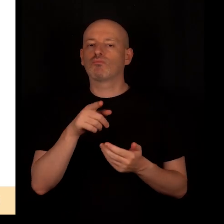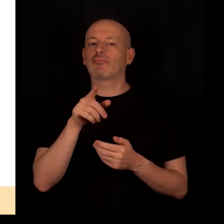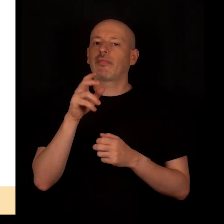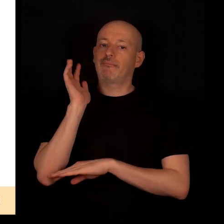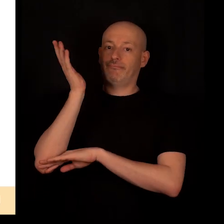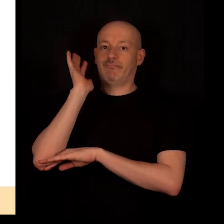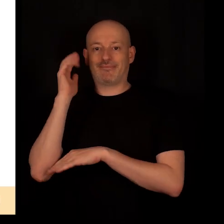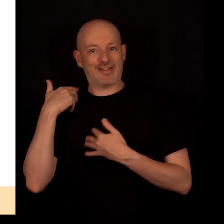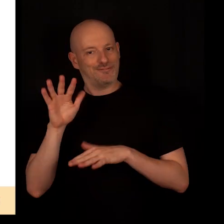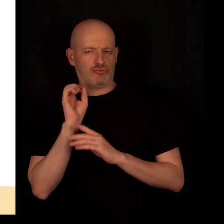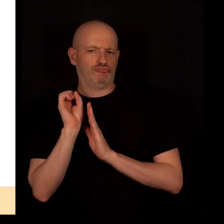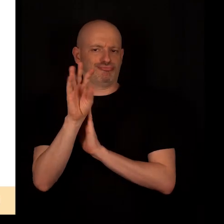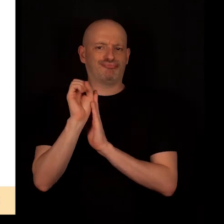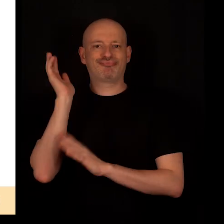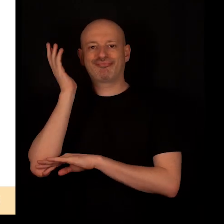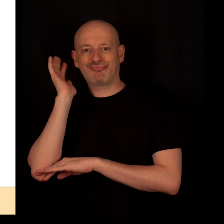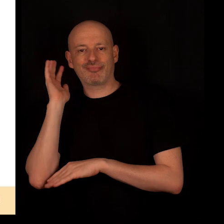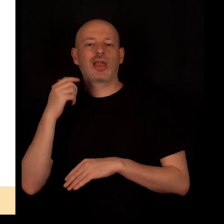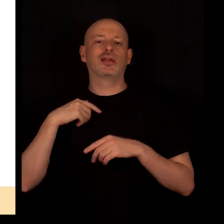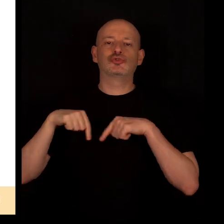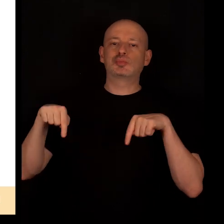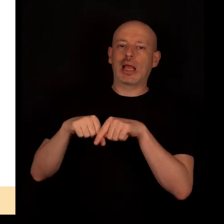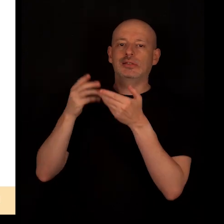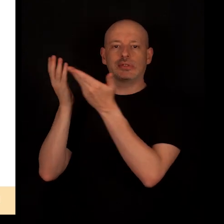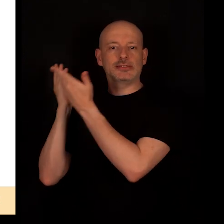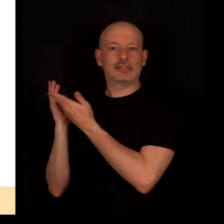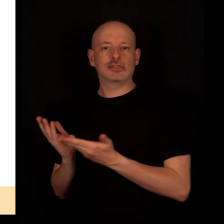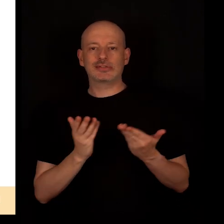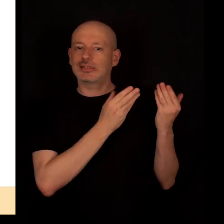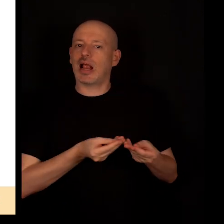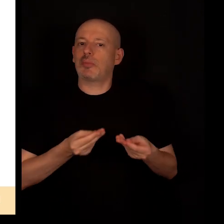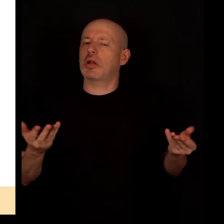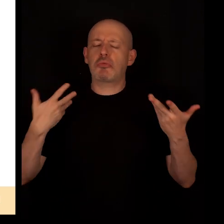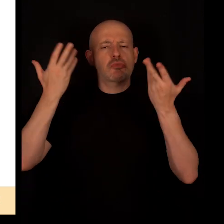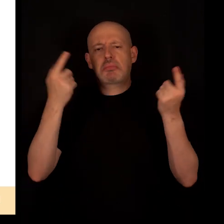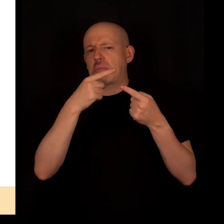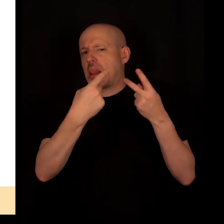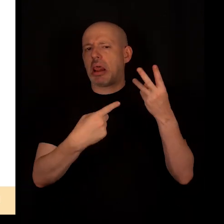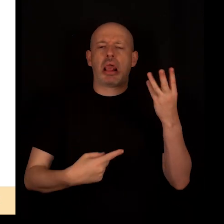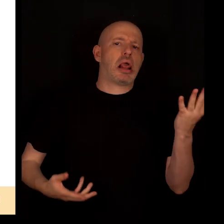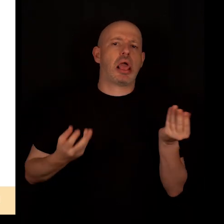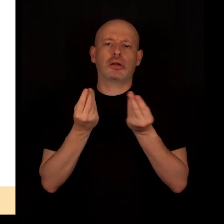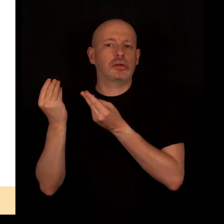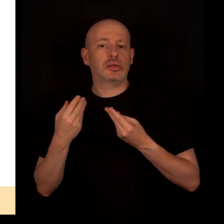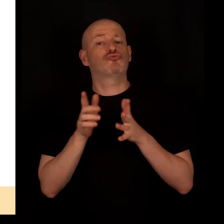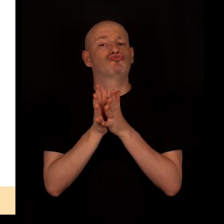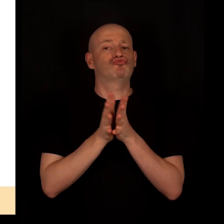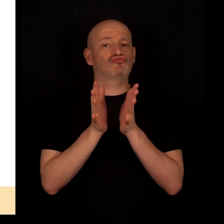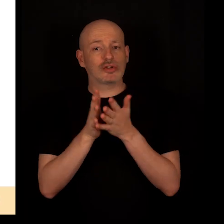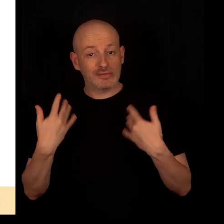You cannot be presenting in the application, let’s say, 1 space and premises and equipment and I don't know what... So you explain.